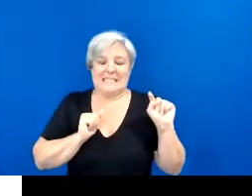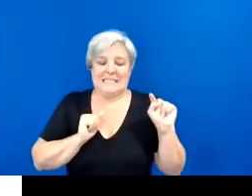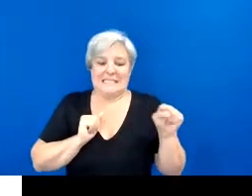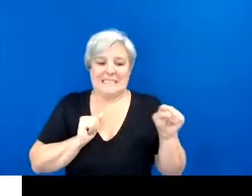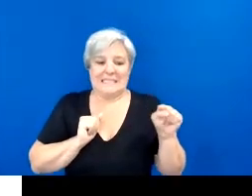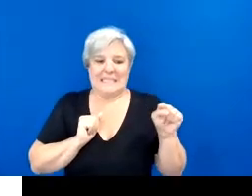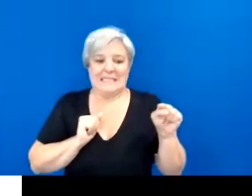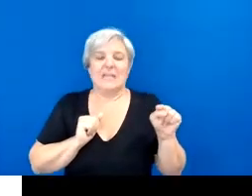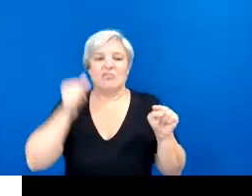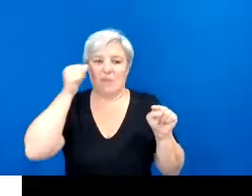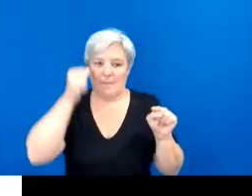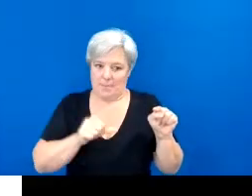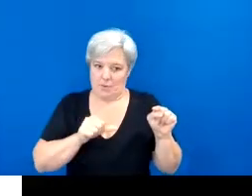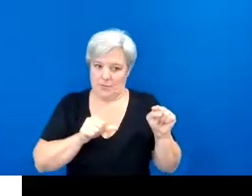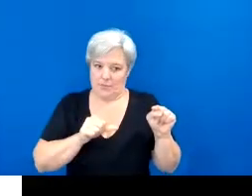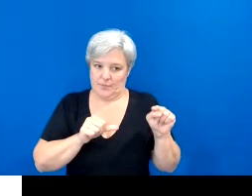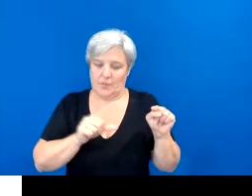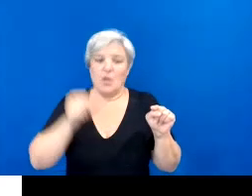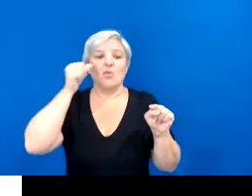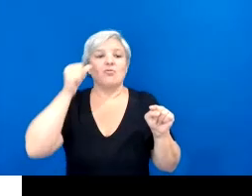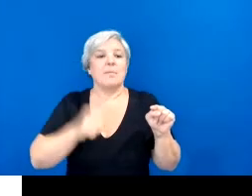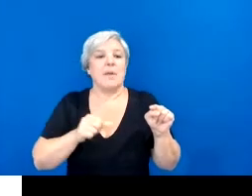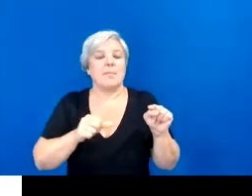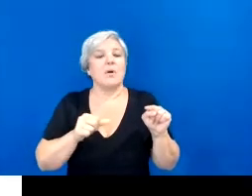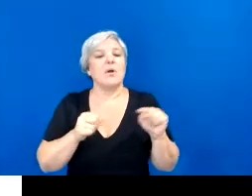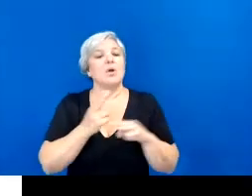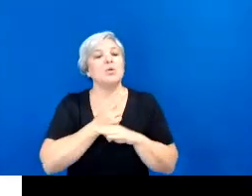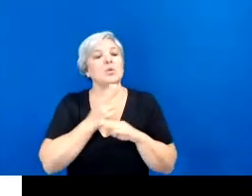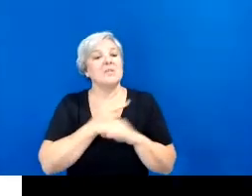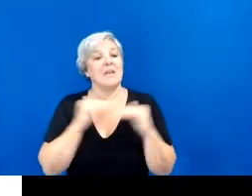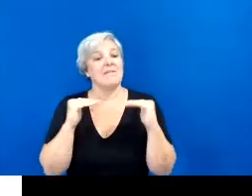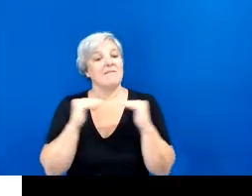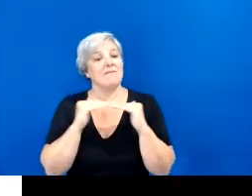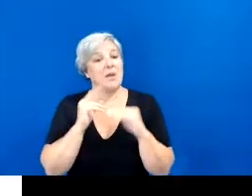to keep in mind here. The idea of fair use is that it is not supposed